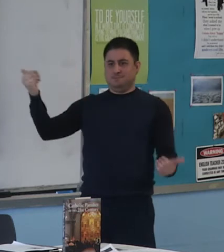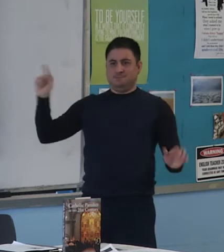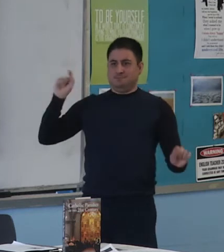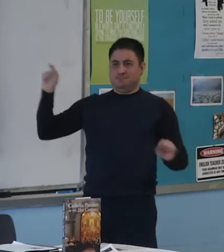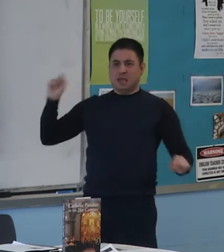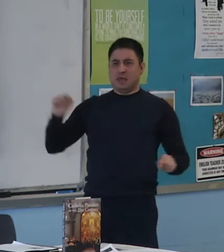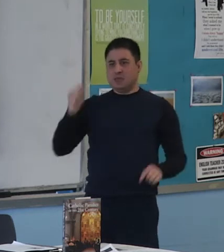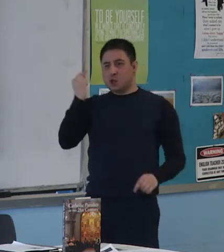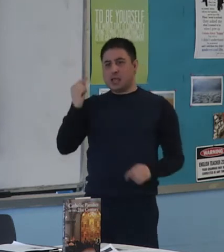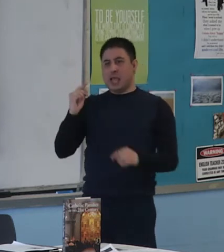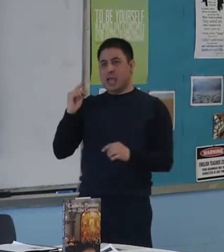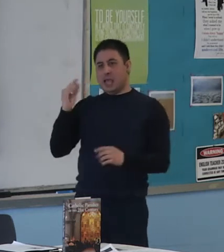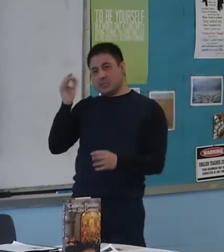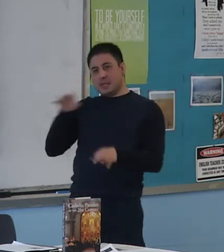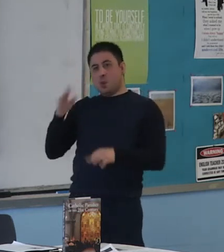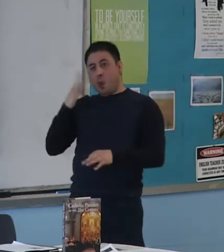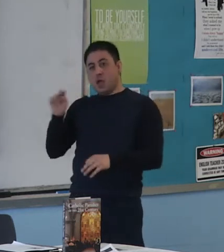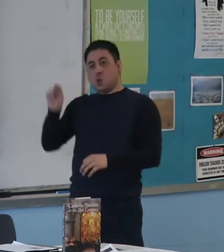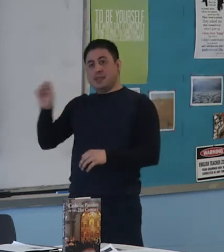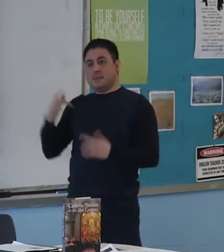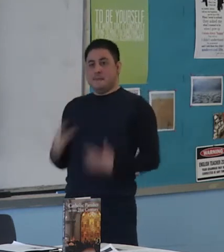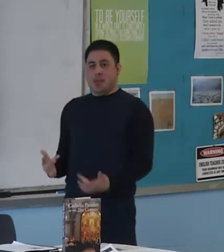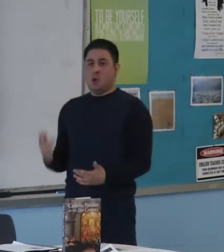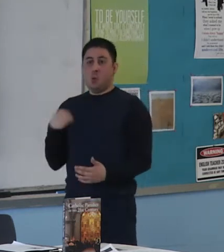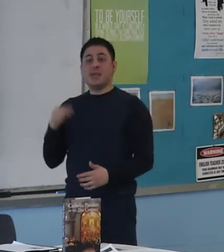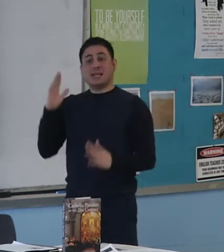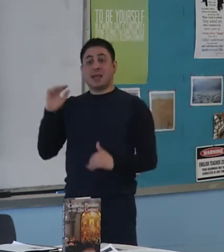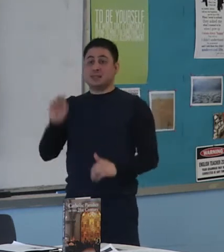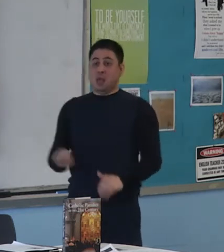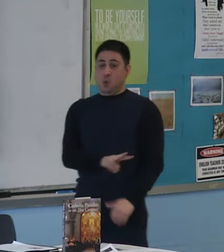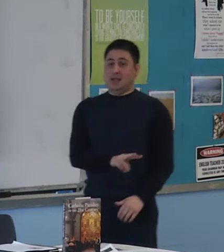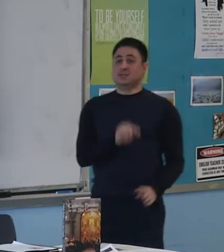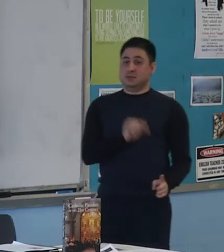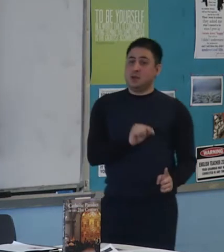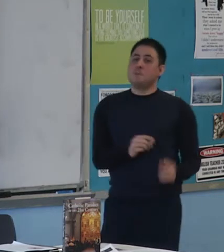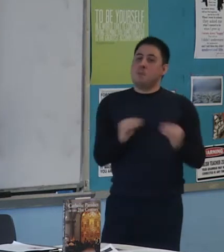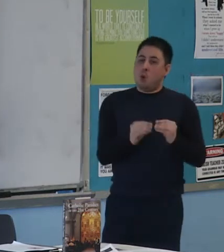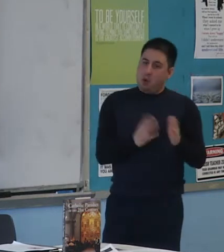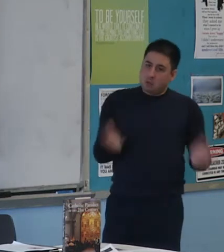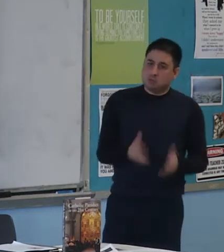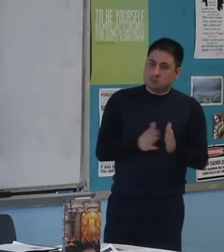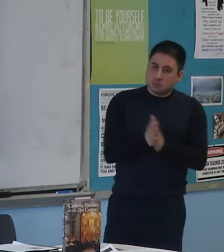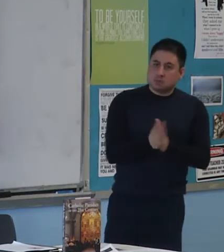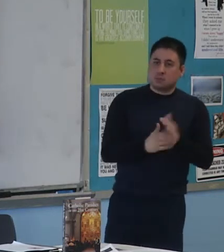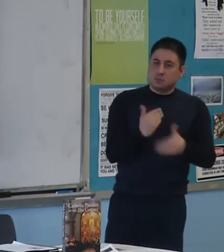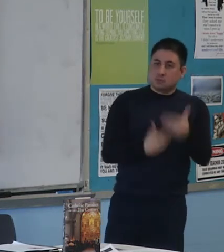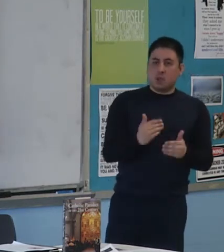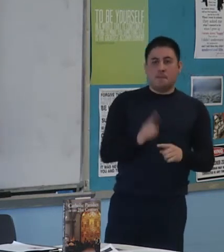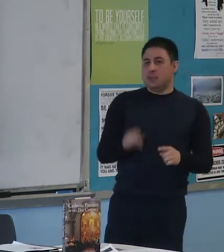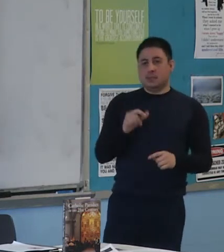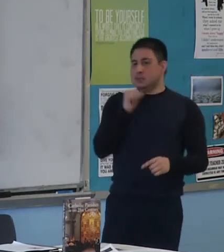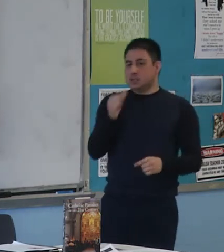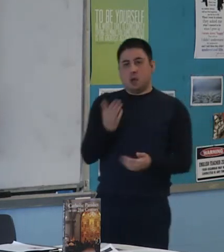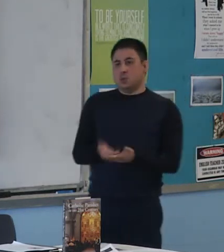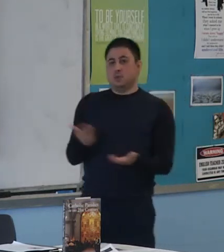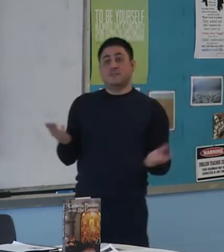for why the Northeast. We expected the South and West, but that's not what we found. And the second piece, and for if a